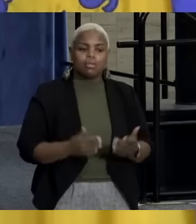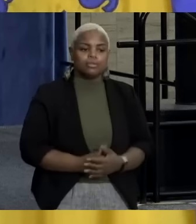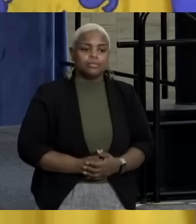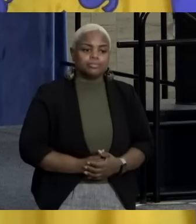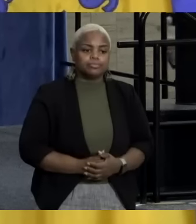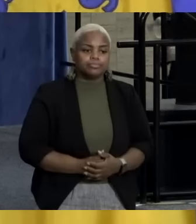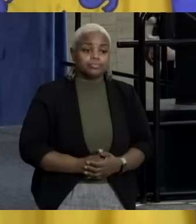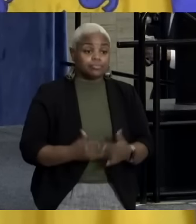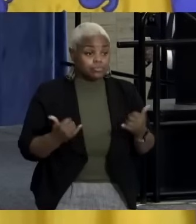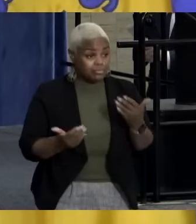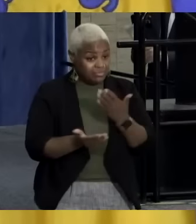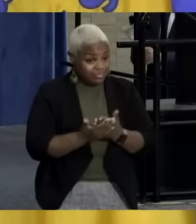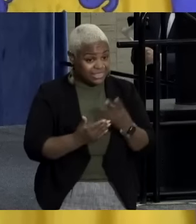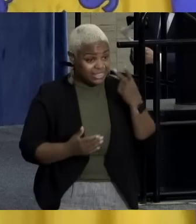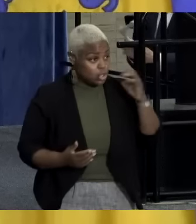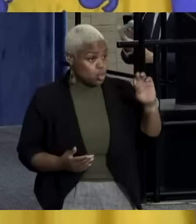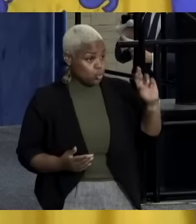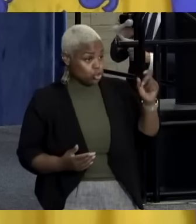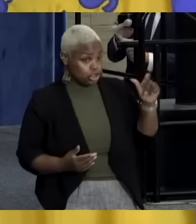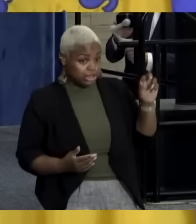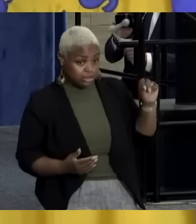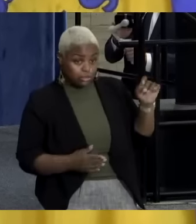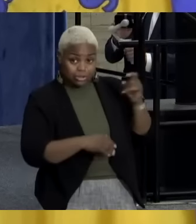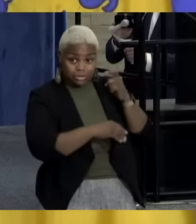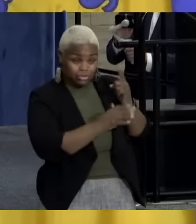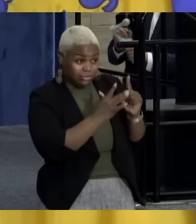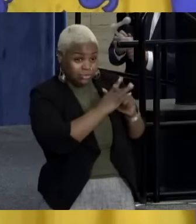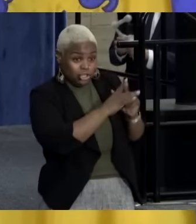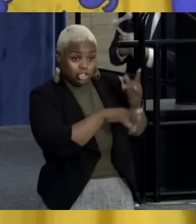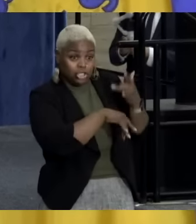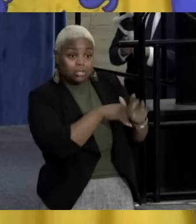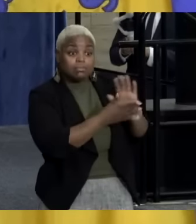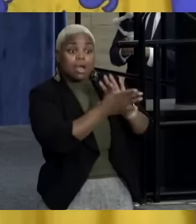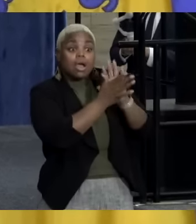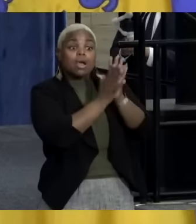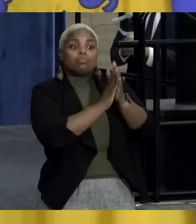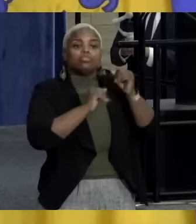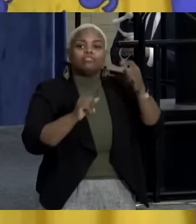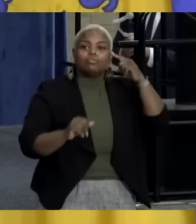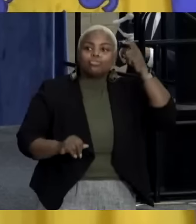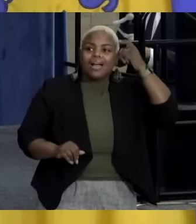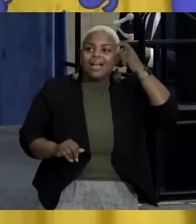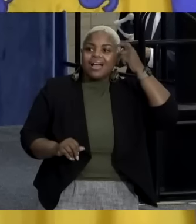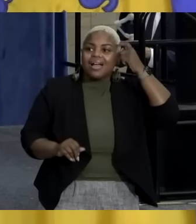when started early, acts as a protective shield for the brain, lowering risks of memory loss,